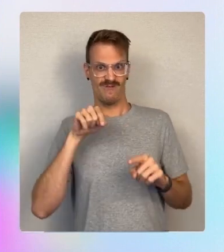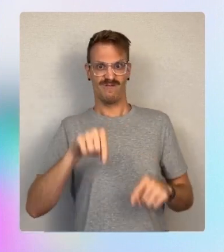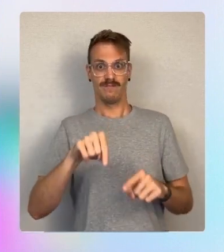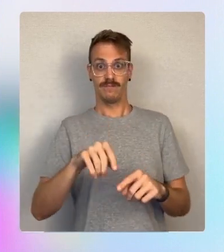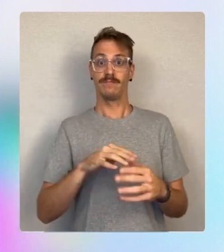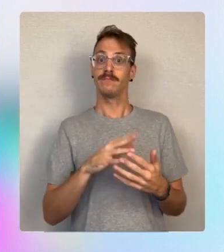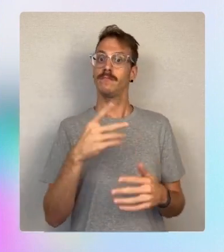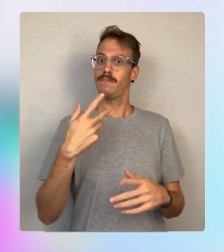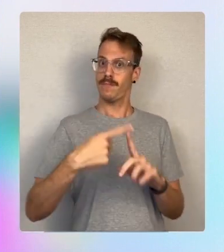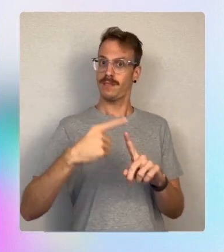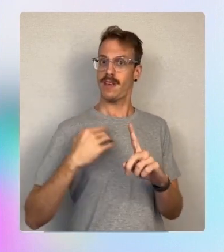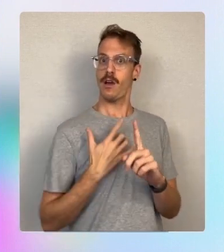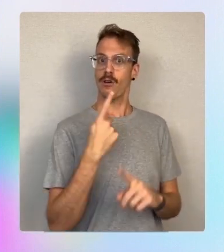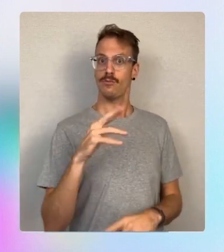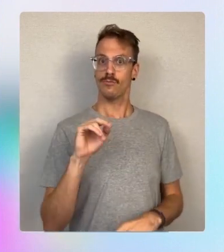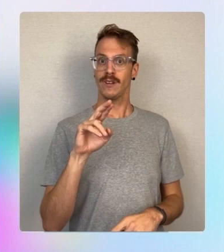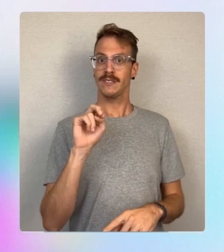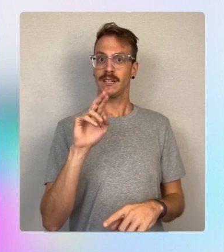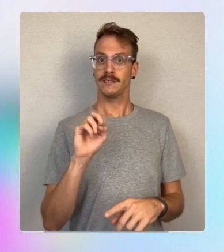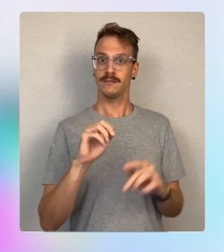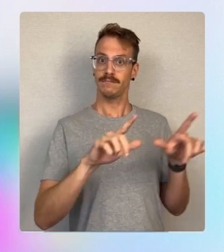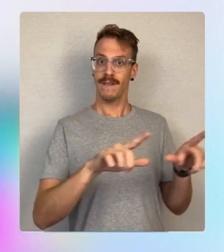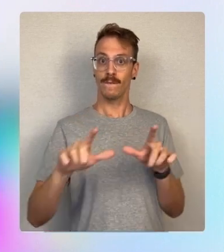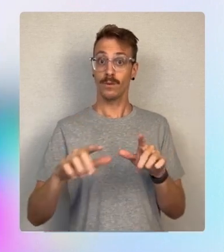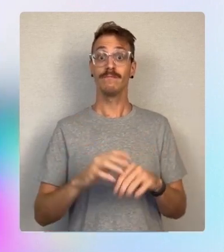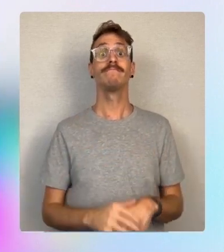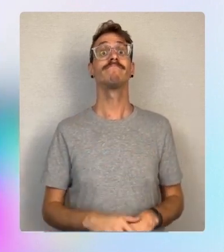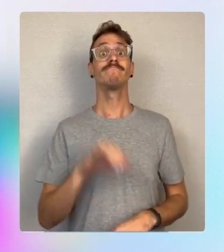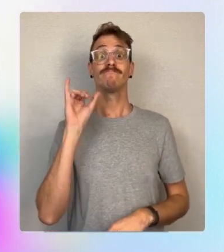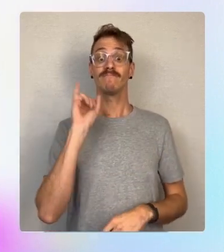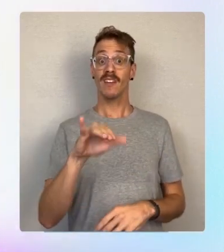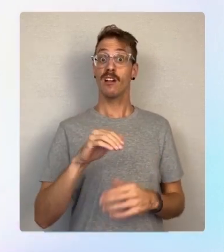At launch we provided three core capabilities: